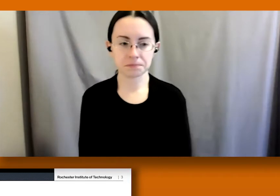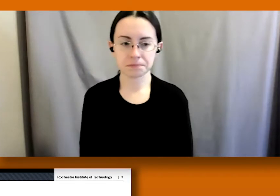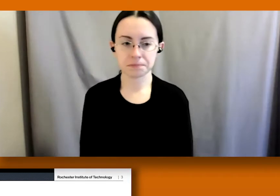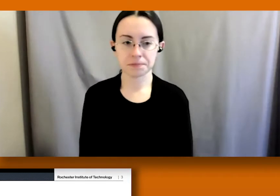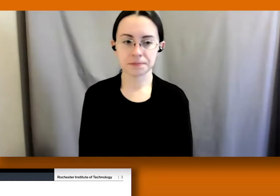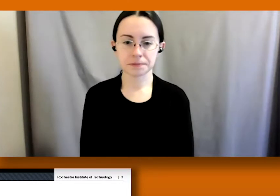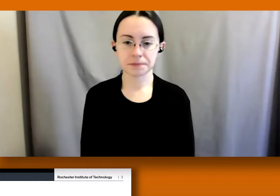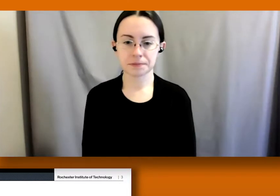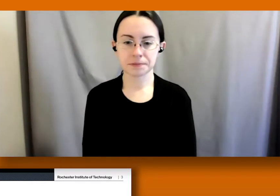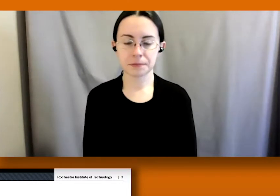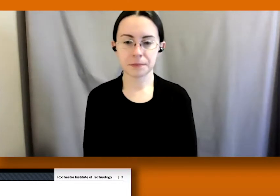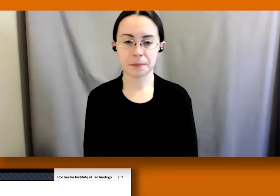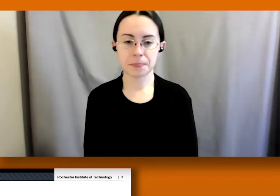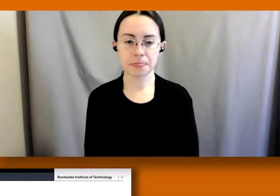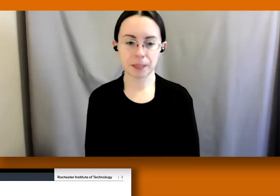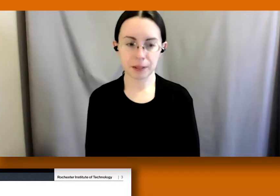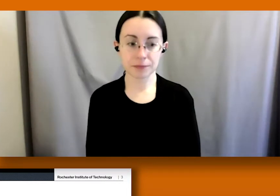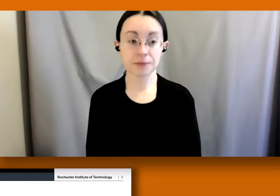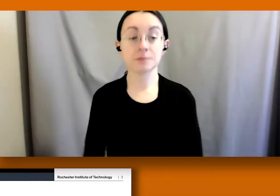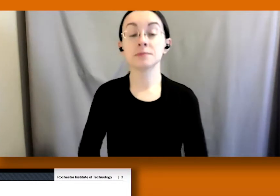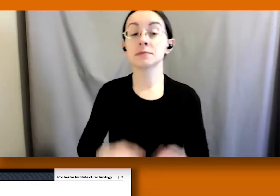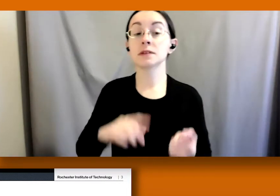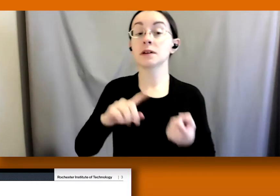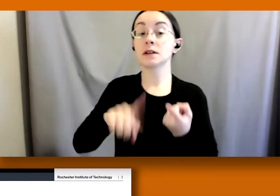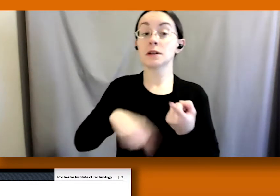Once you have a funding opportunity in mind,